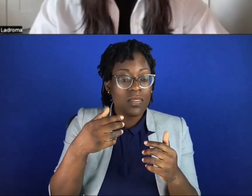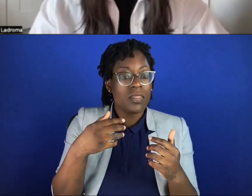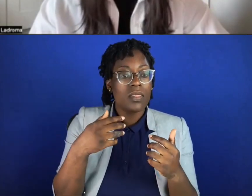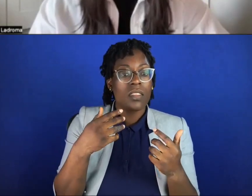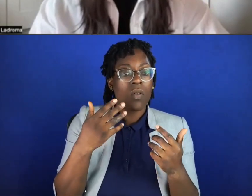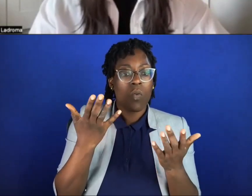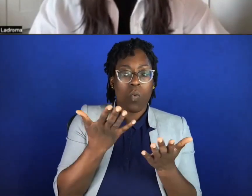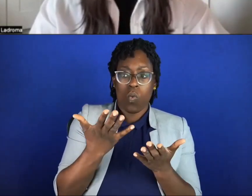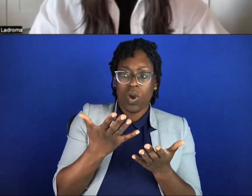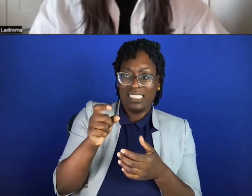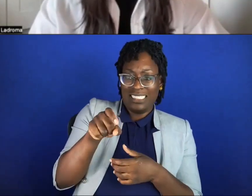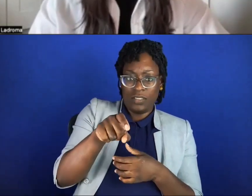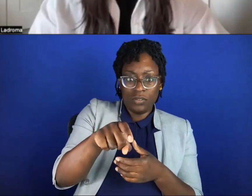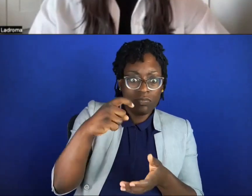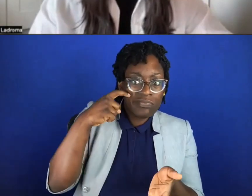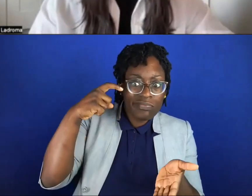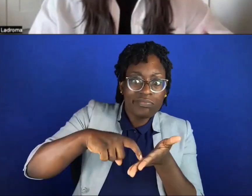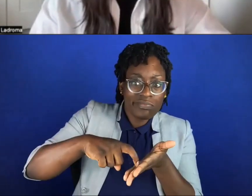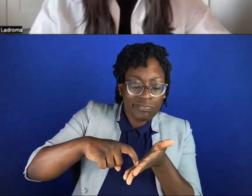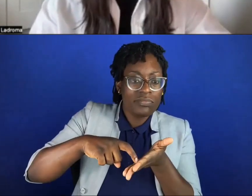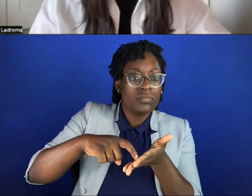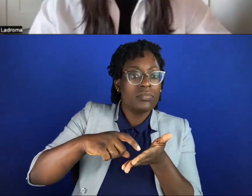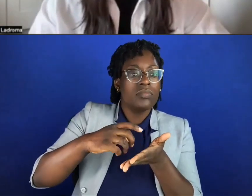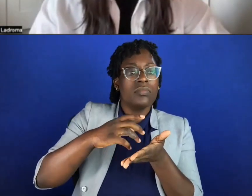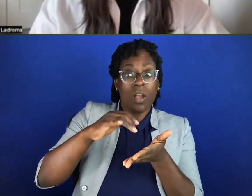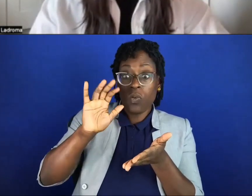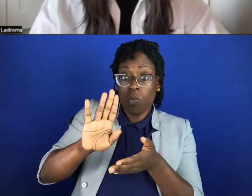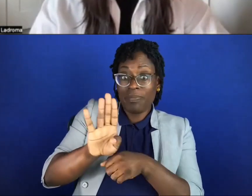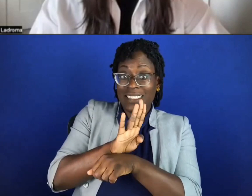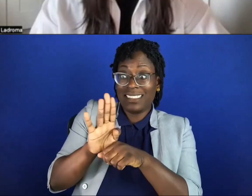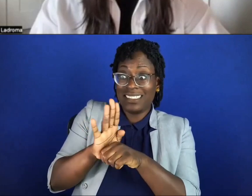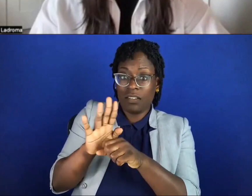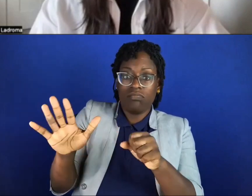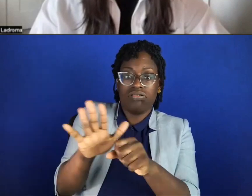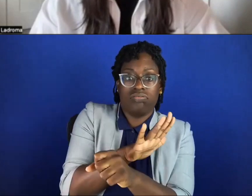why you started it and what needs you’ve filled in the community.